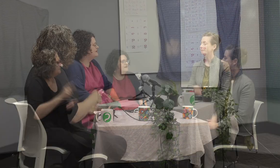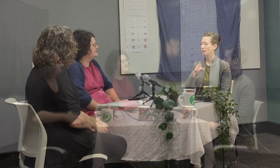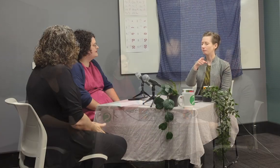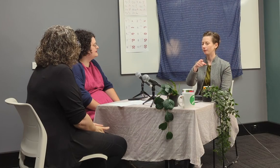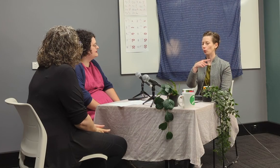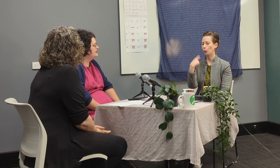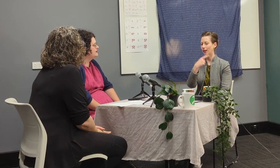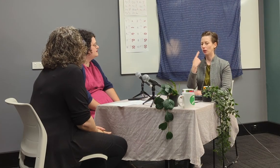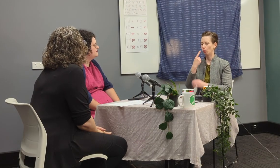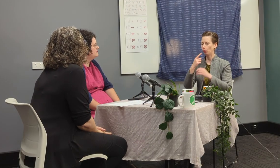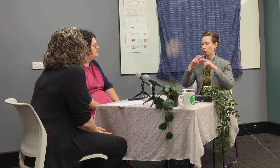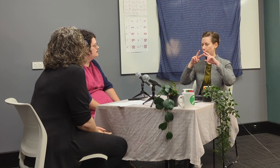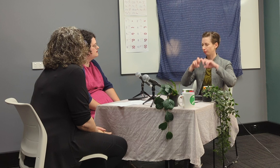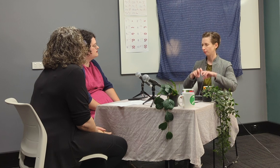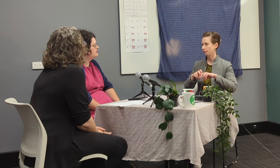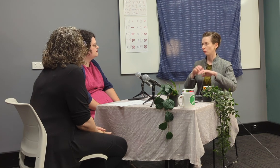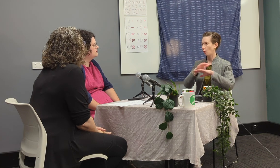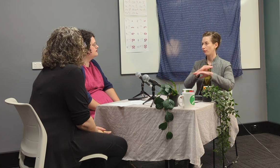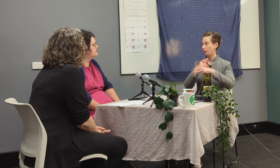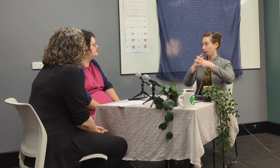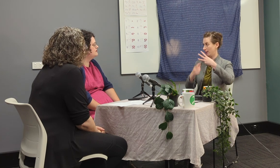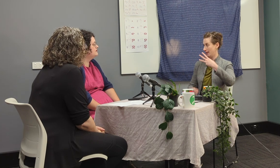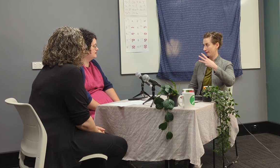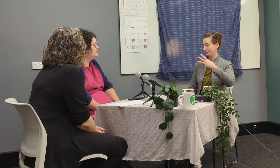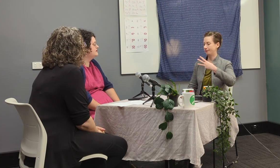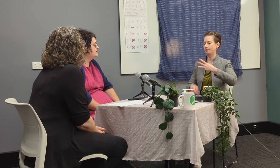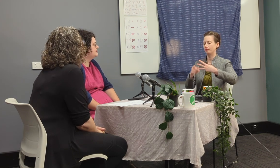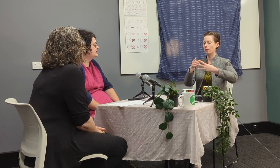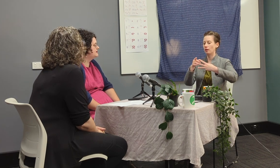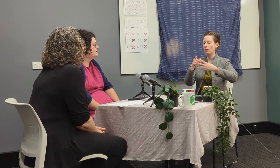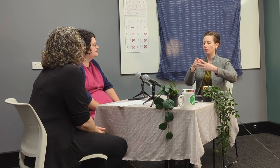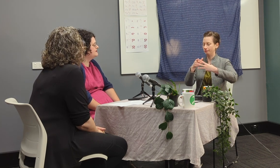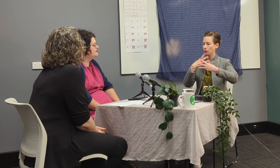H: Well, what we were doing was three things.